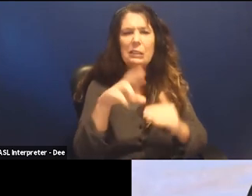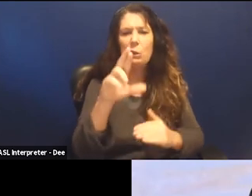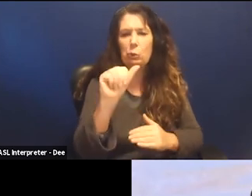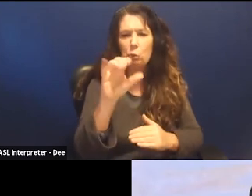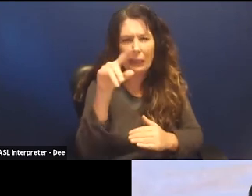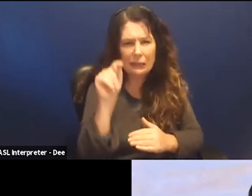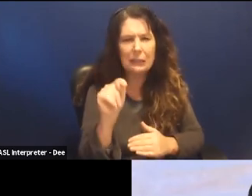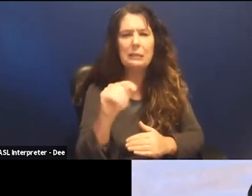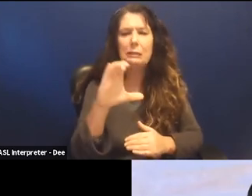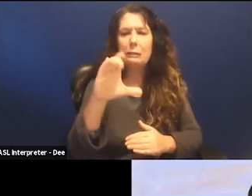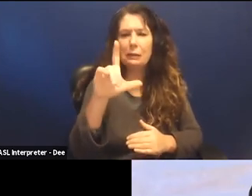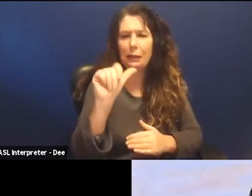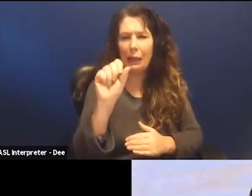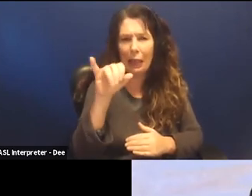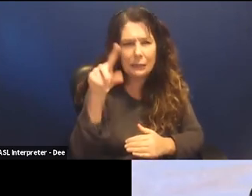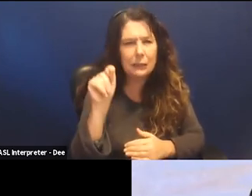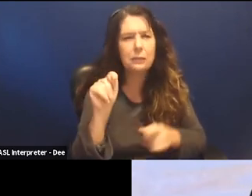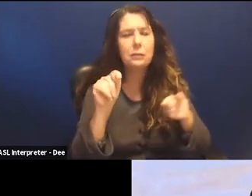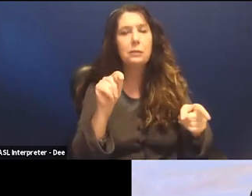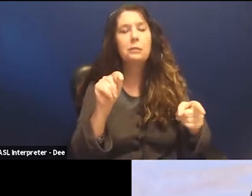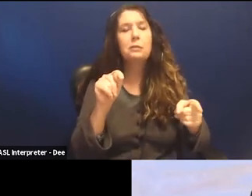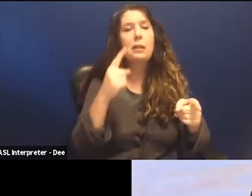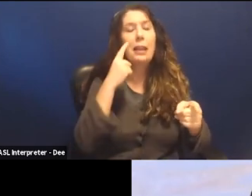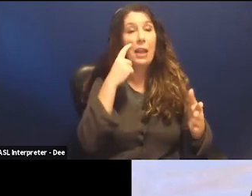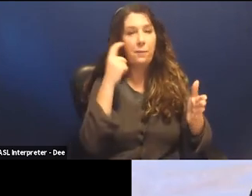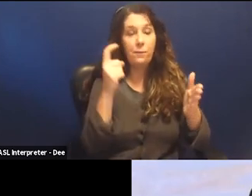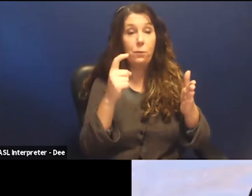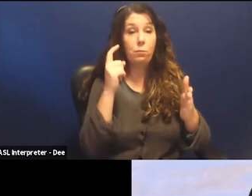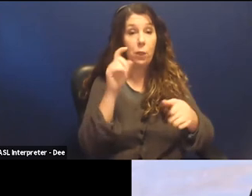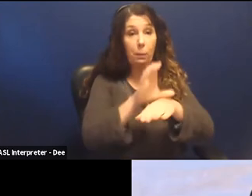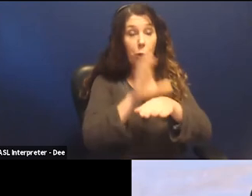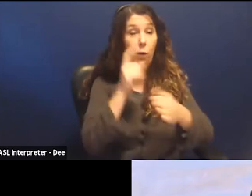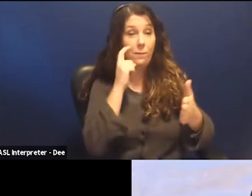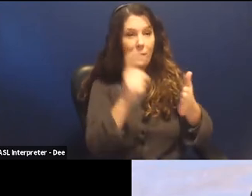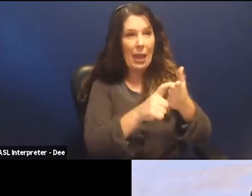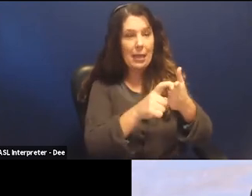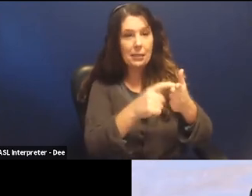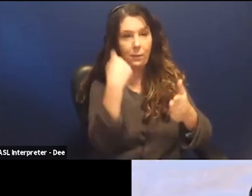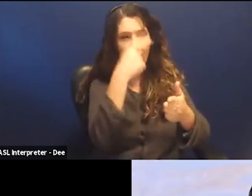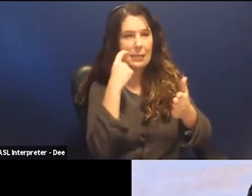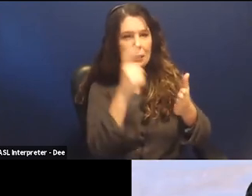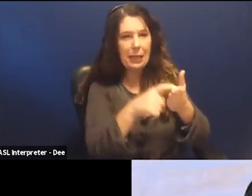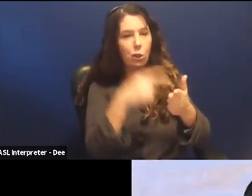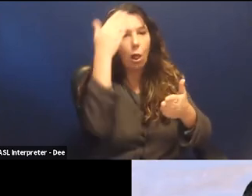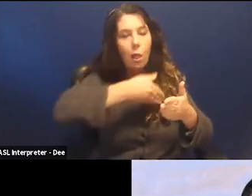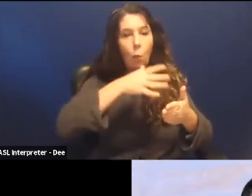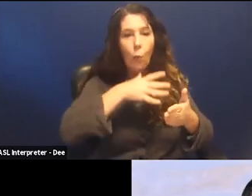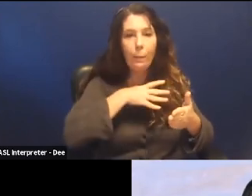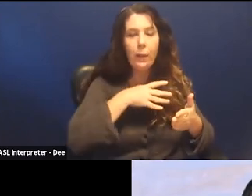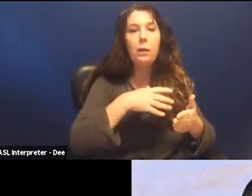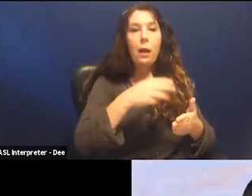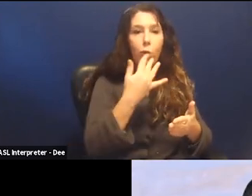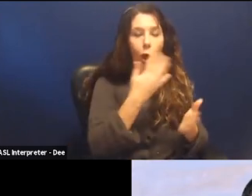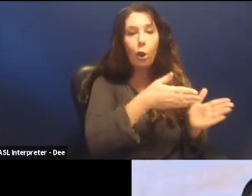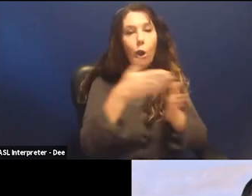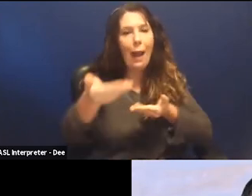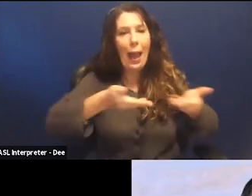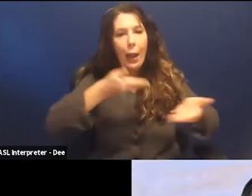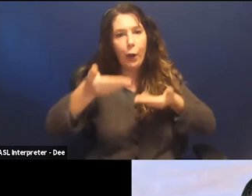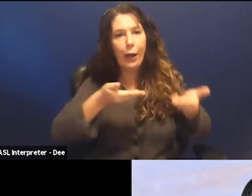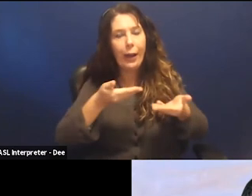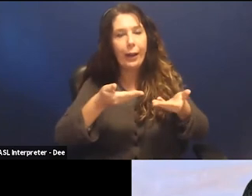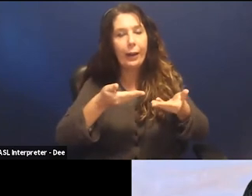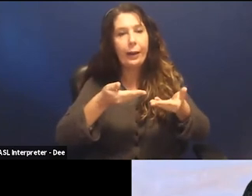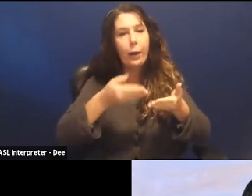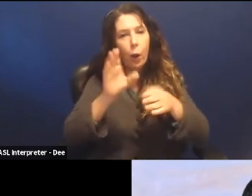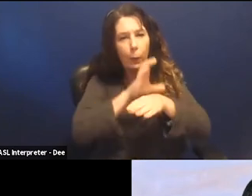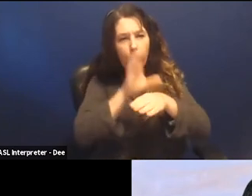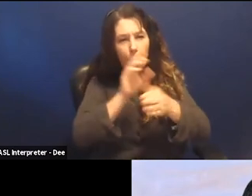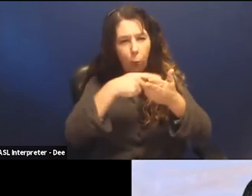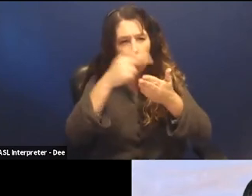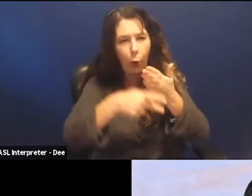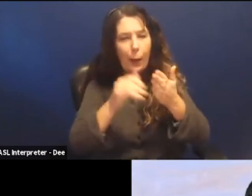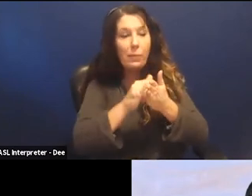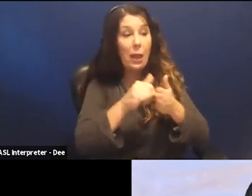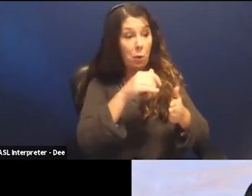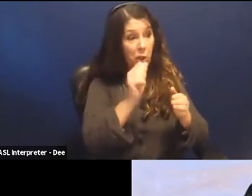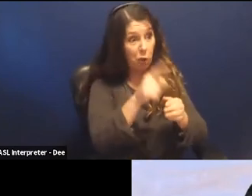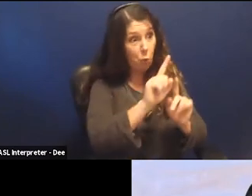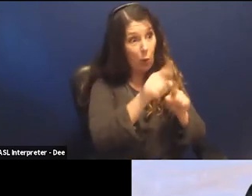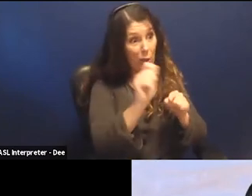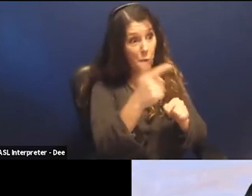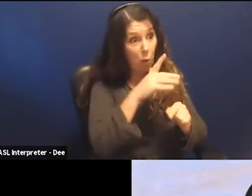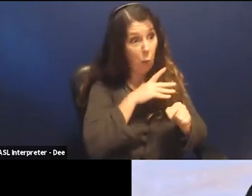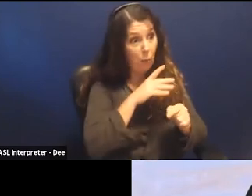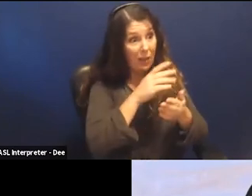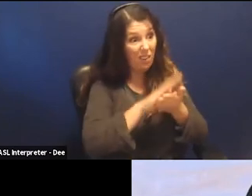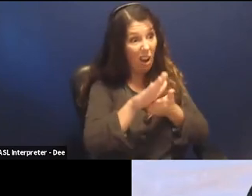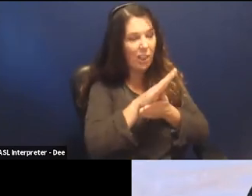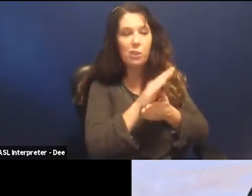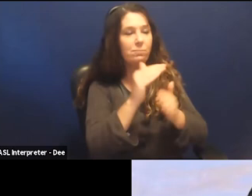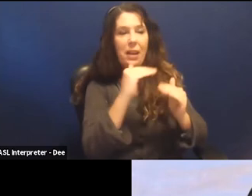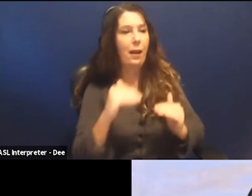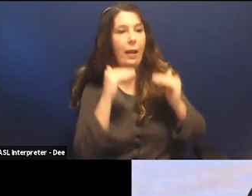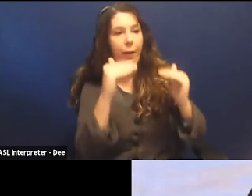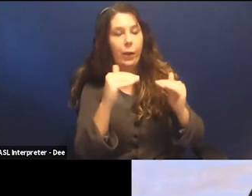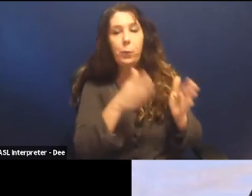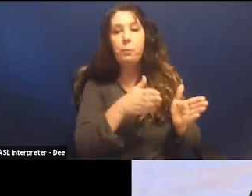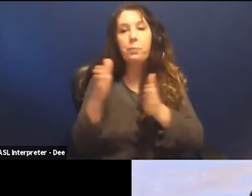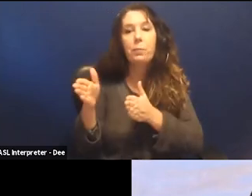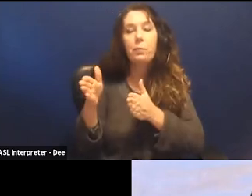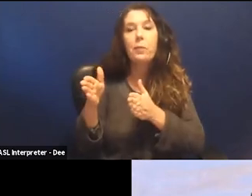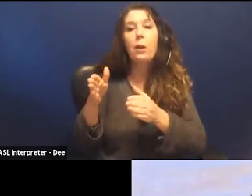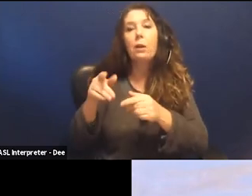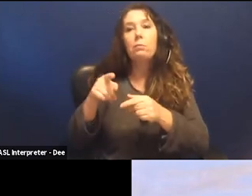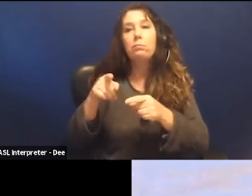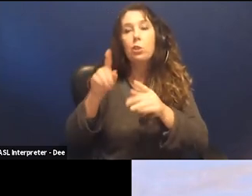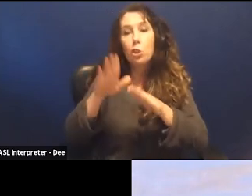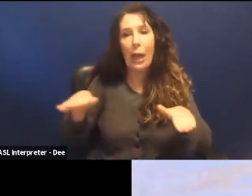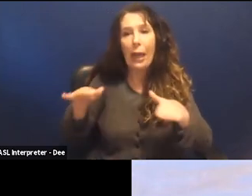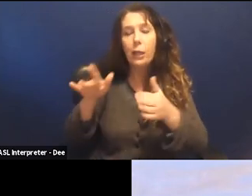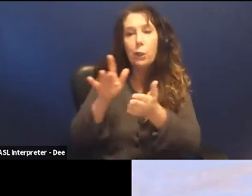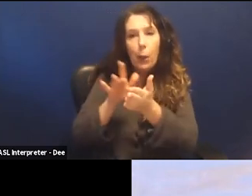here of face detection systems that can't see women of color, hiring algorithms that D mode applicants that went to all women schools, child abuse detection algorithms that punish poor parents, and more and just at the bottom of the screen to note you